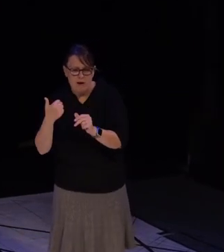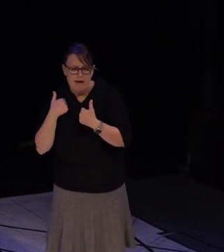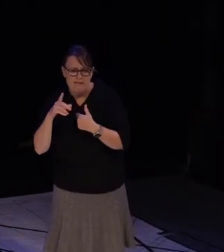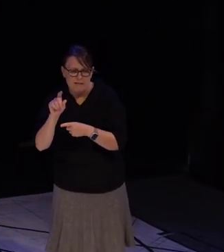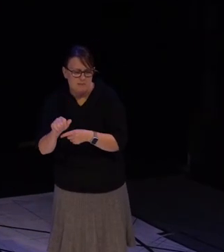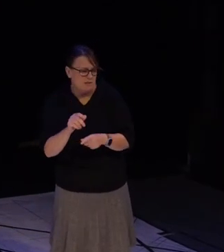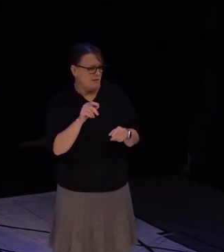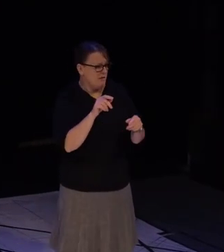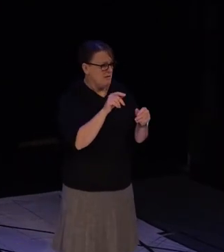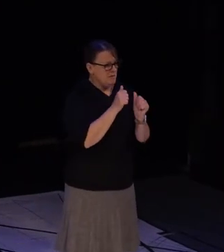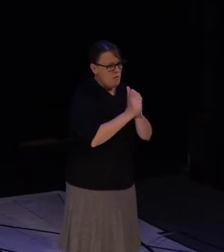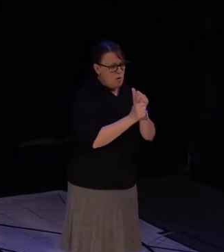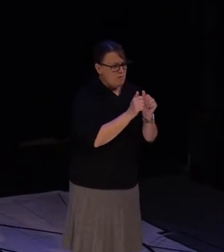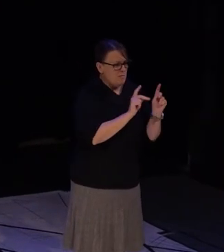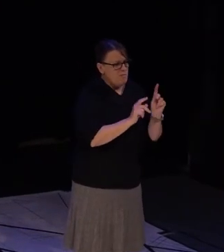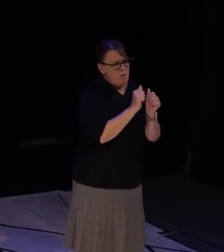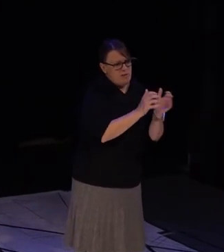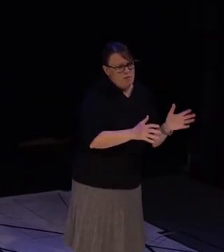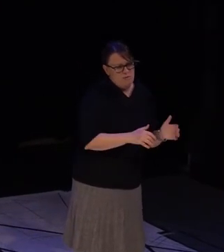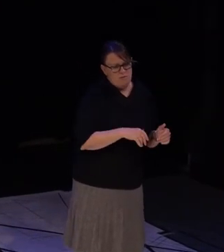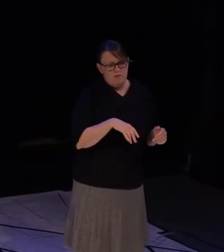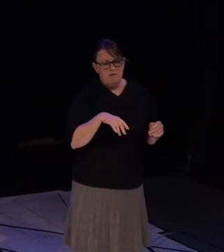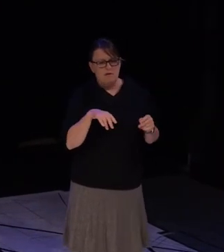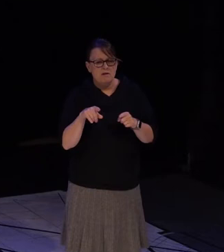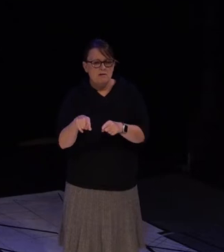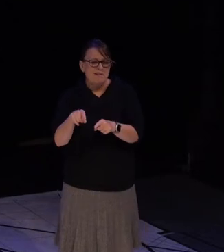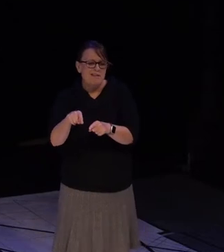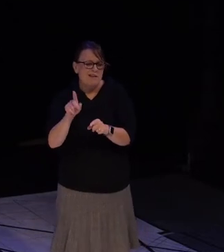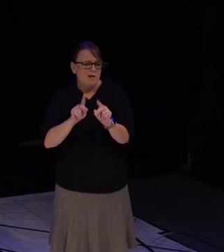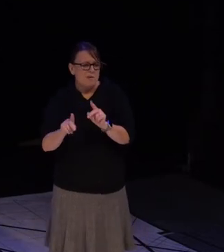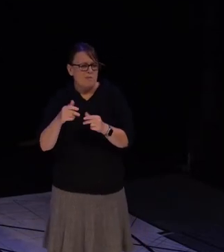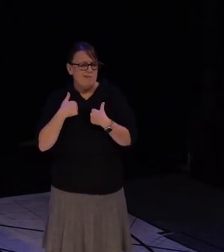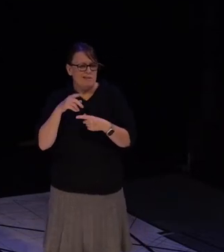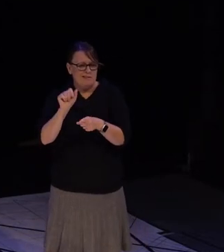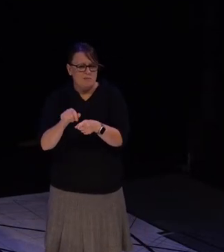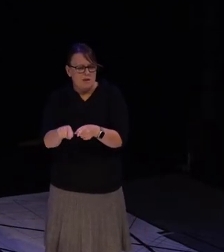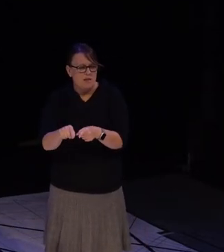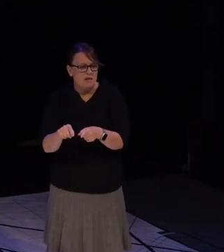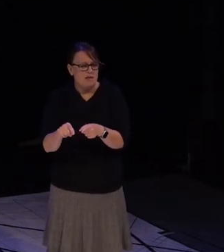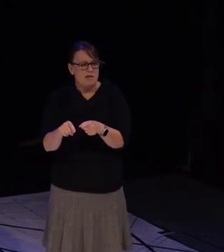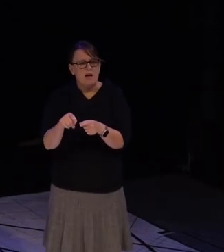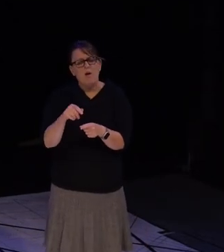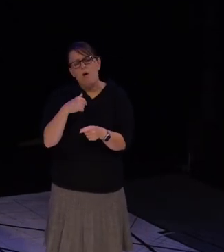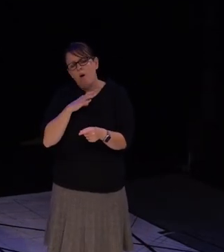And we want to say that disabilities and athletes with disabilities have these special needs.